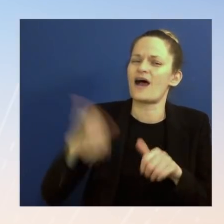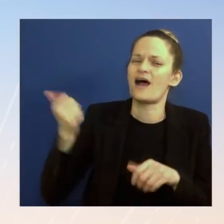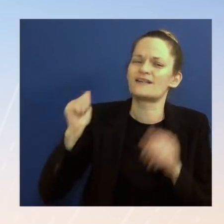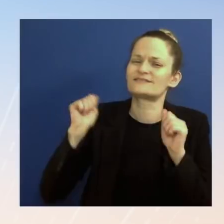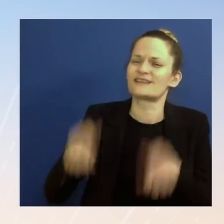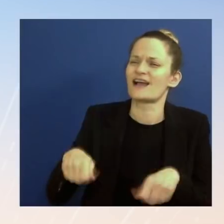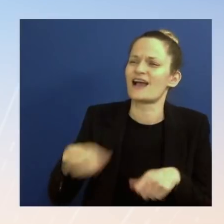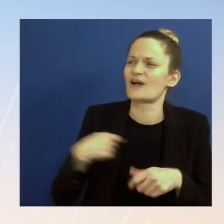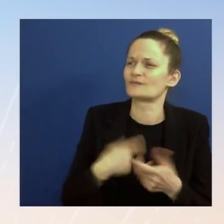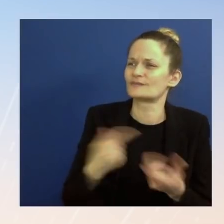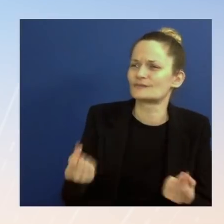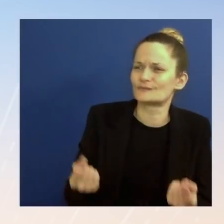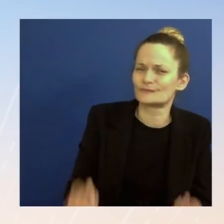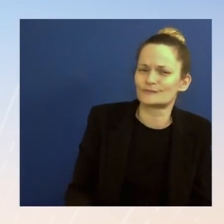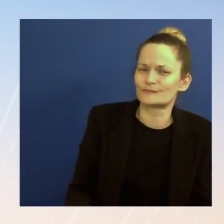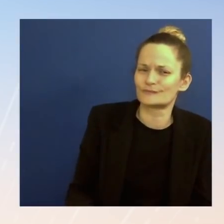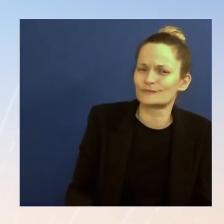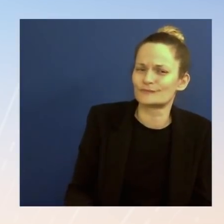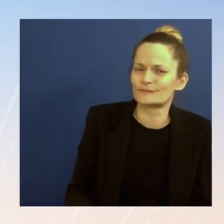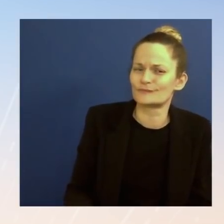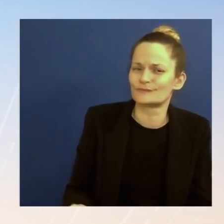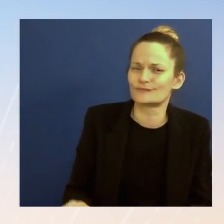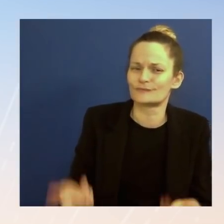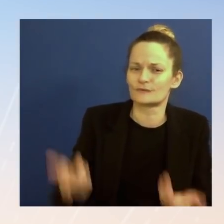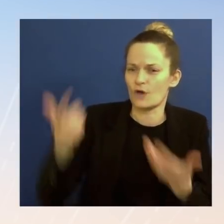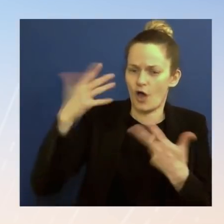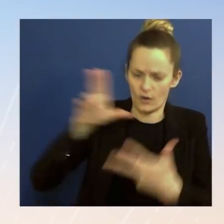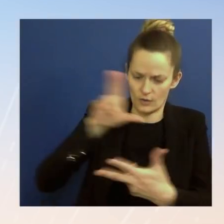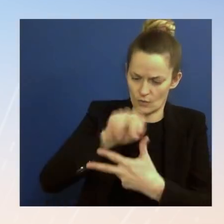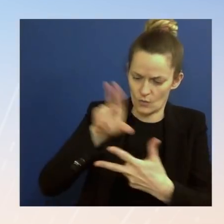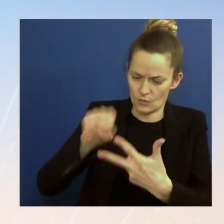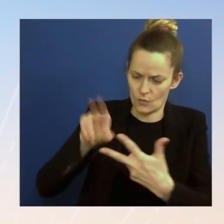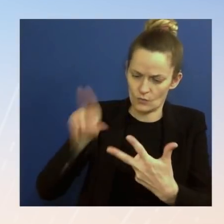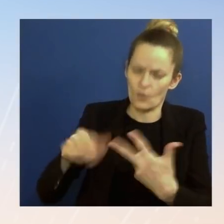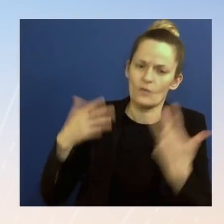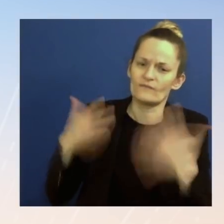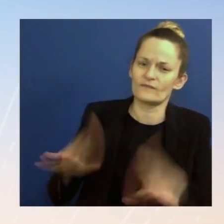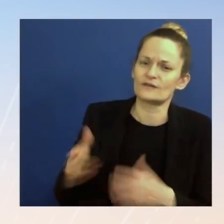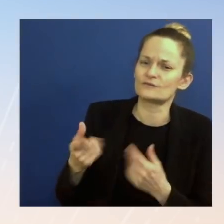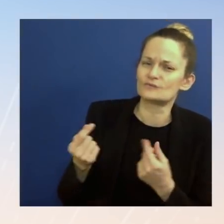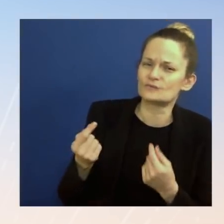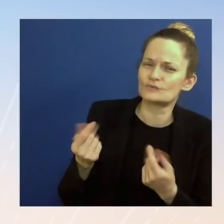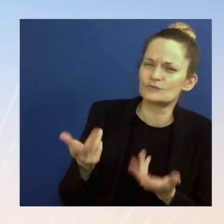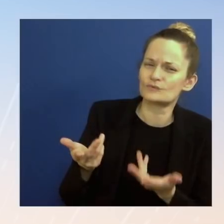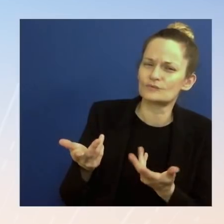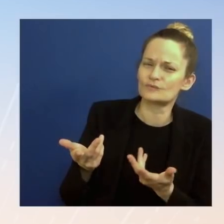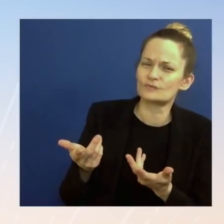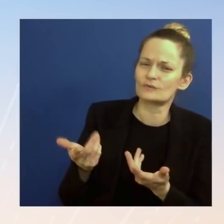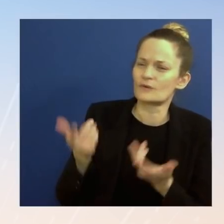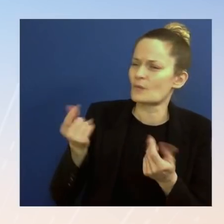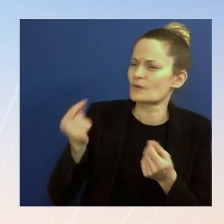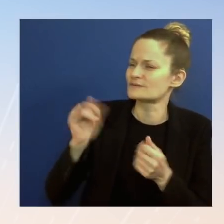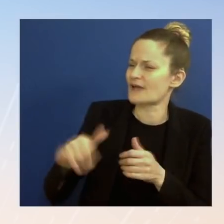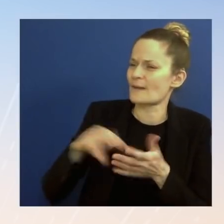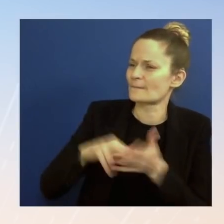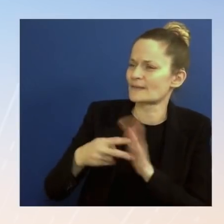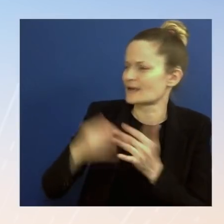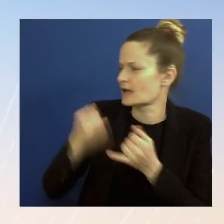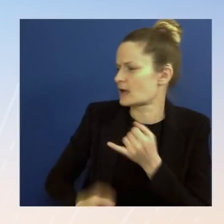Just -- when you talk about severe consequences, what does that mean, given that we know what it doesn't mean? Ms. Psaki: Sure. I -- >> The Press: Yeah. Ms. Psaki: I understand your question. I'm just not going to outline that from here.